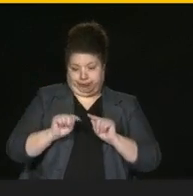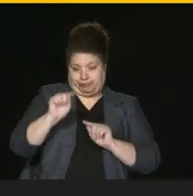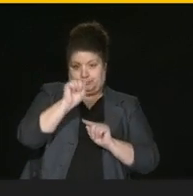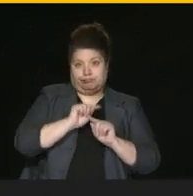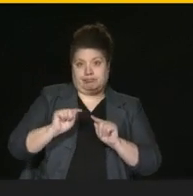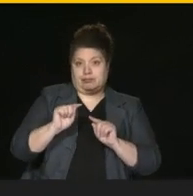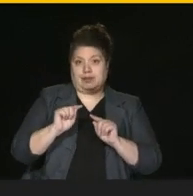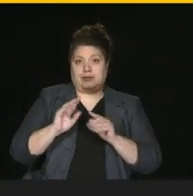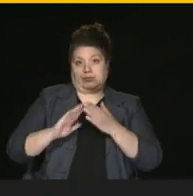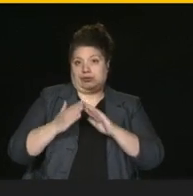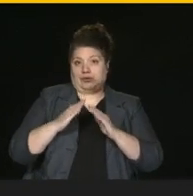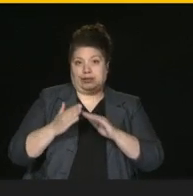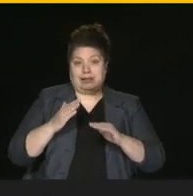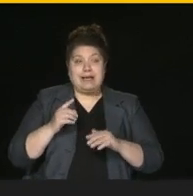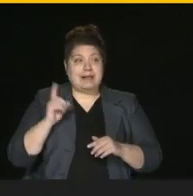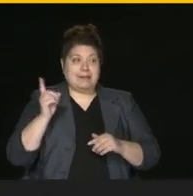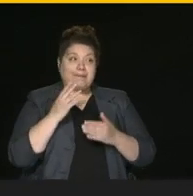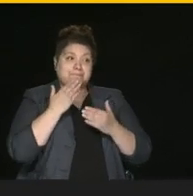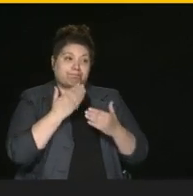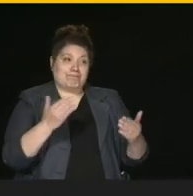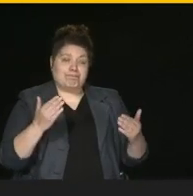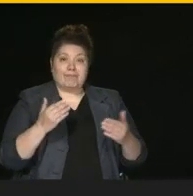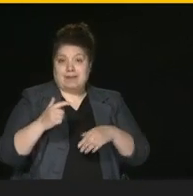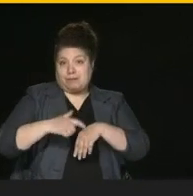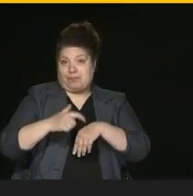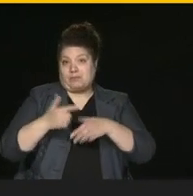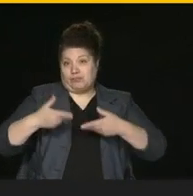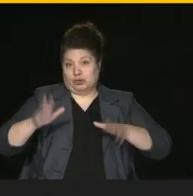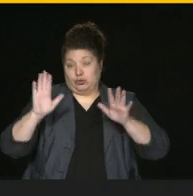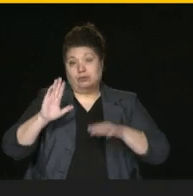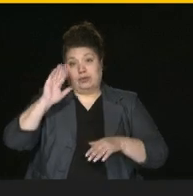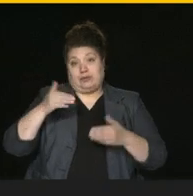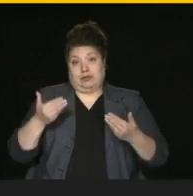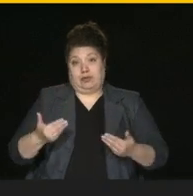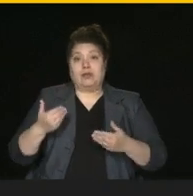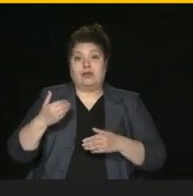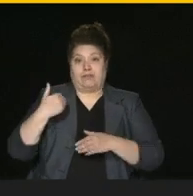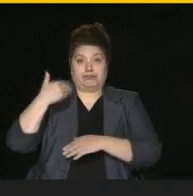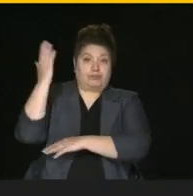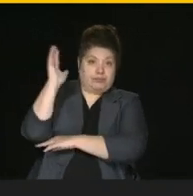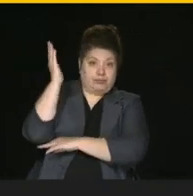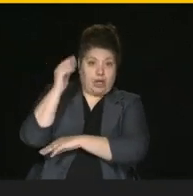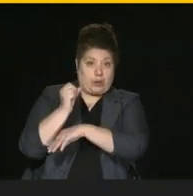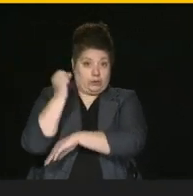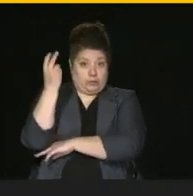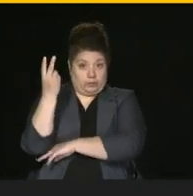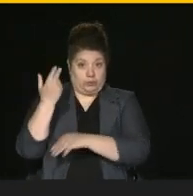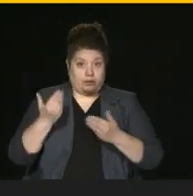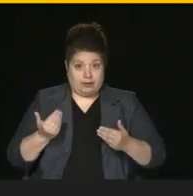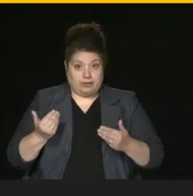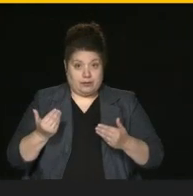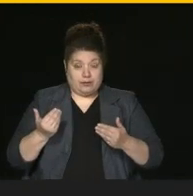THANK YOU. THIS IS ALL THE TIME WE HAVE FOR TODAY. PLEASE NOTE THAT THE NEXT PRESS CONFERENCE AT NOON TODAY.